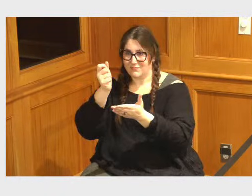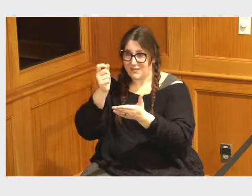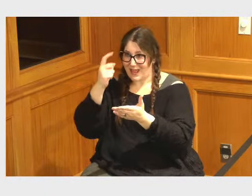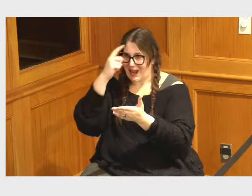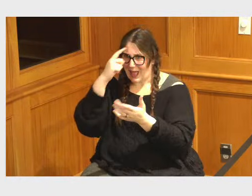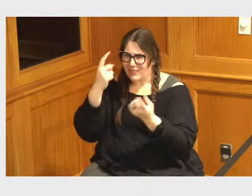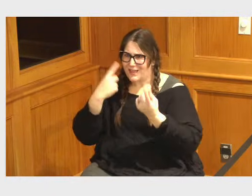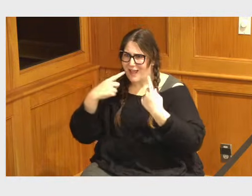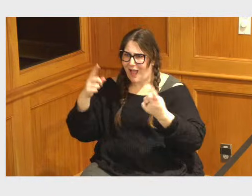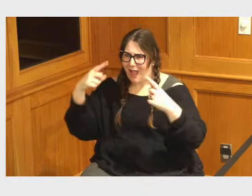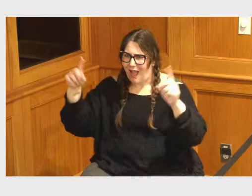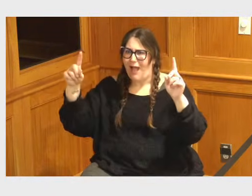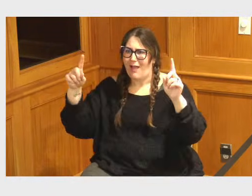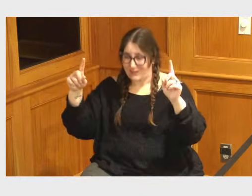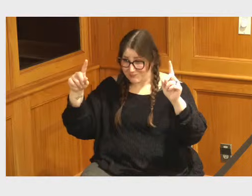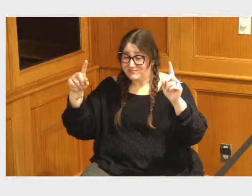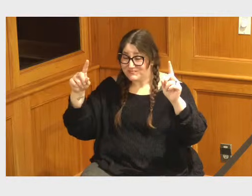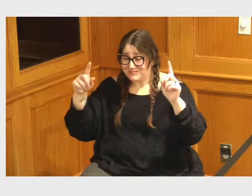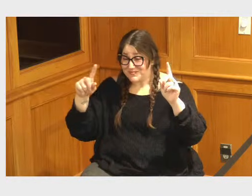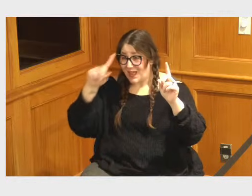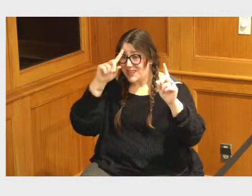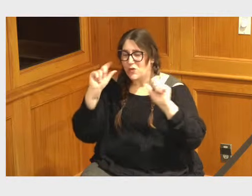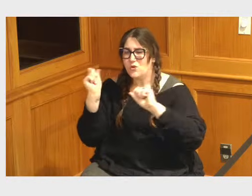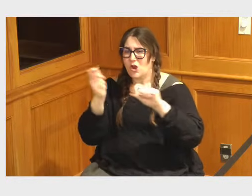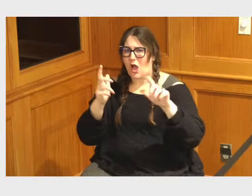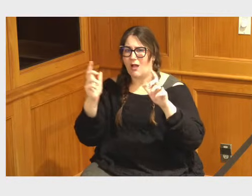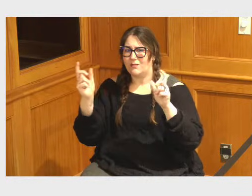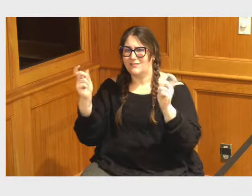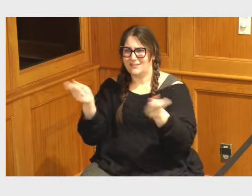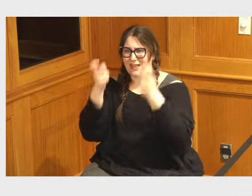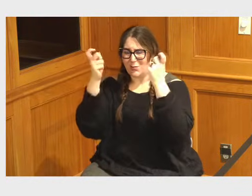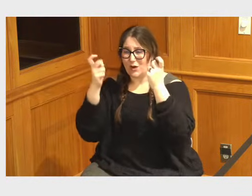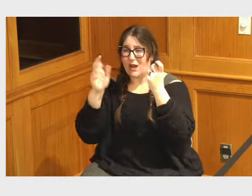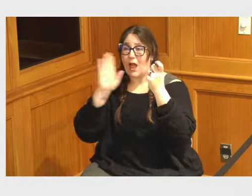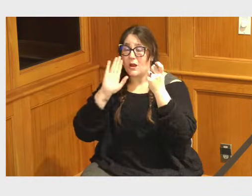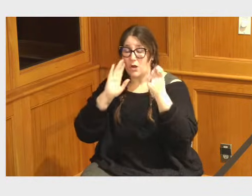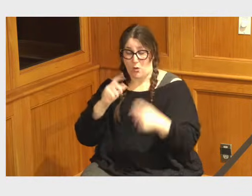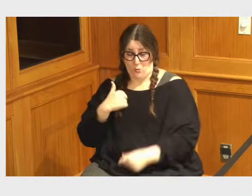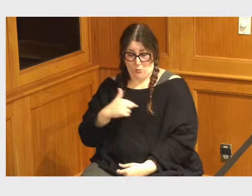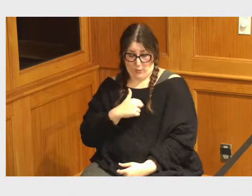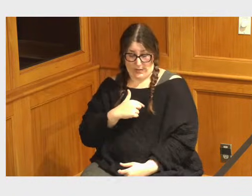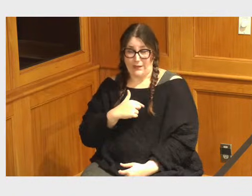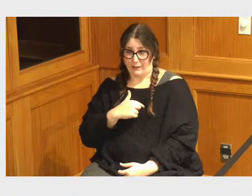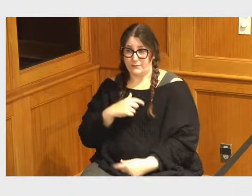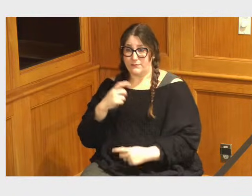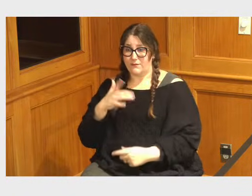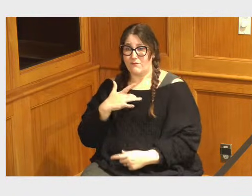and I think we should all celebrate it. I know we certainly celebrate it. more importantly,